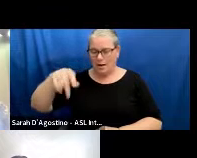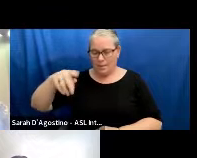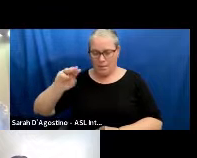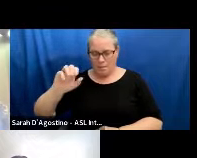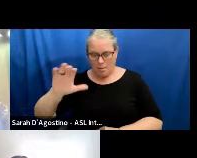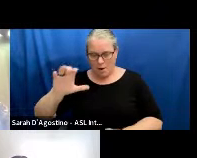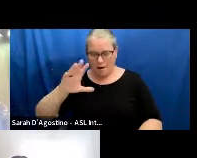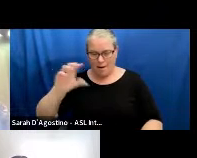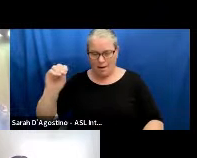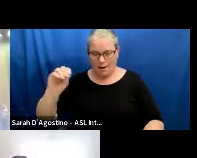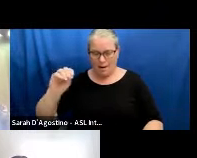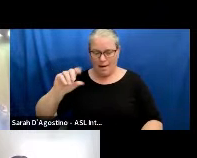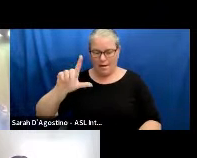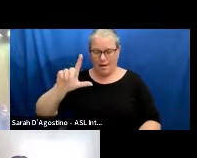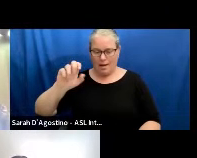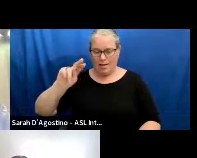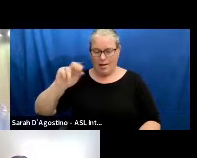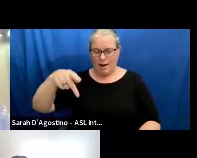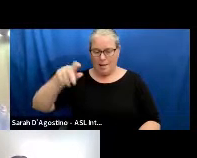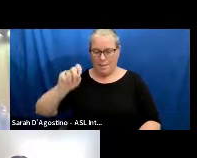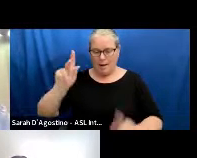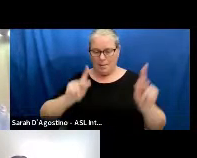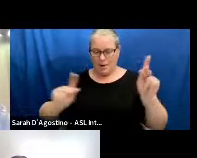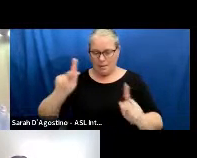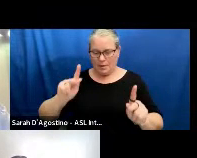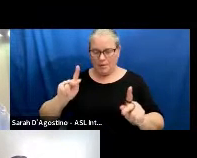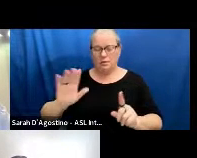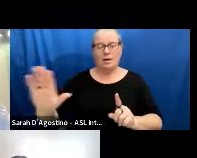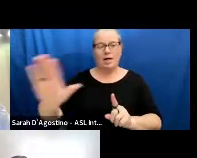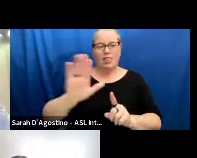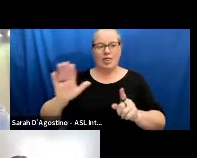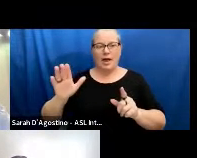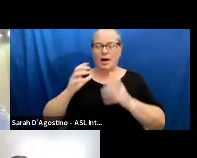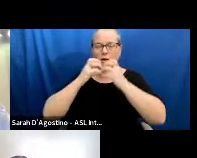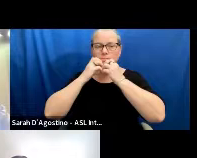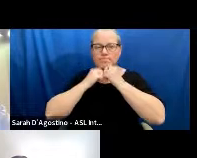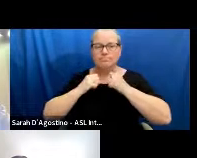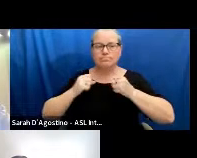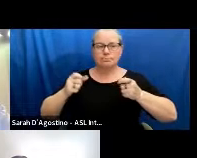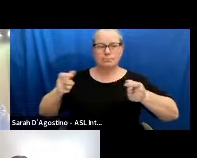their strength and resilience in protecting this land and aspired to uphold our responsibilities